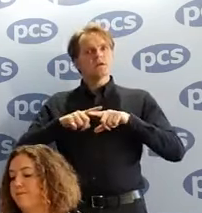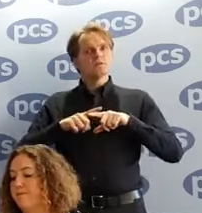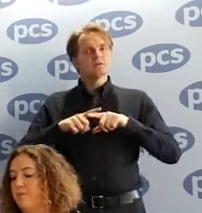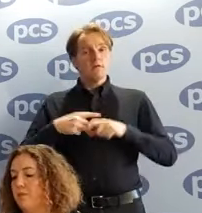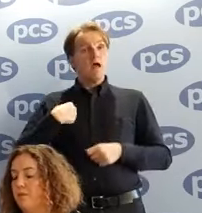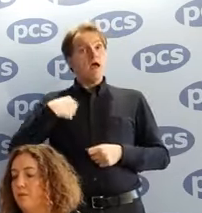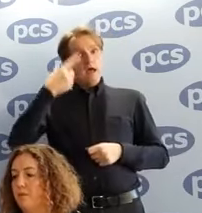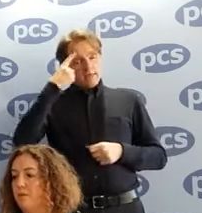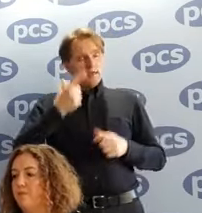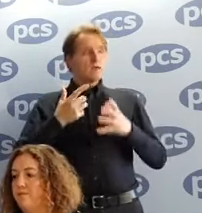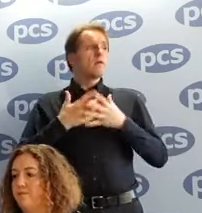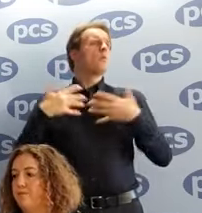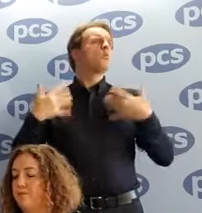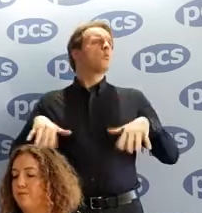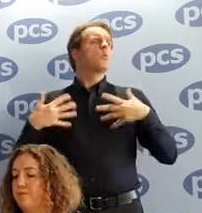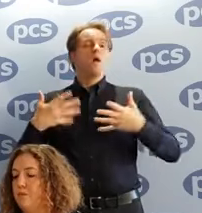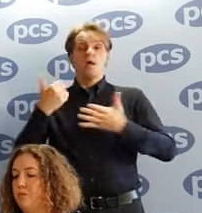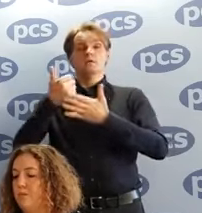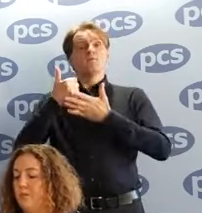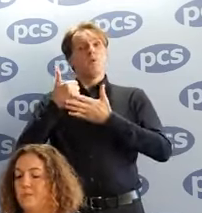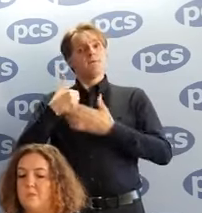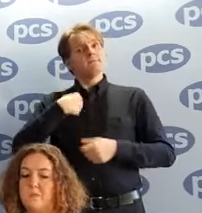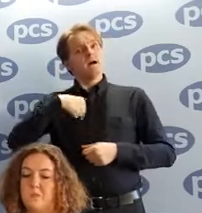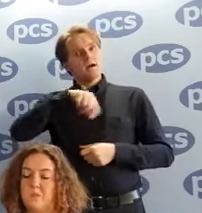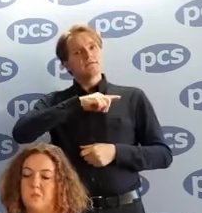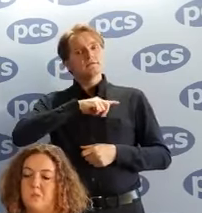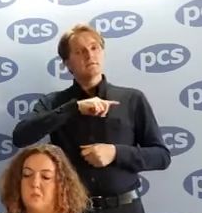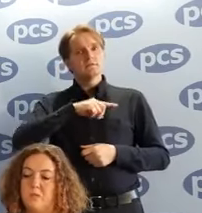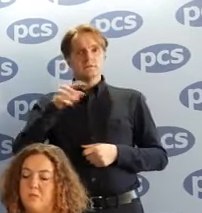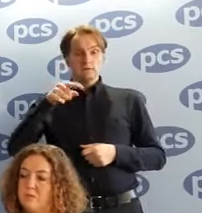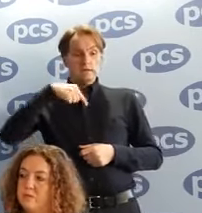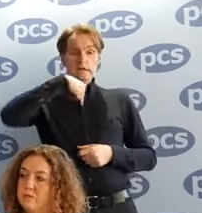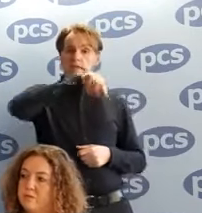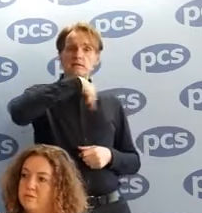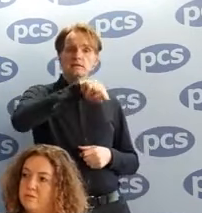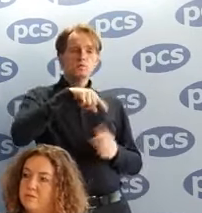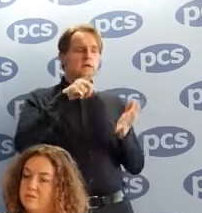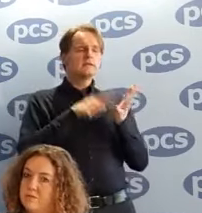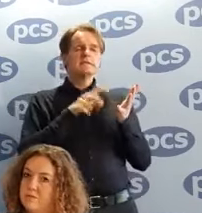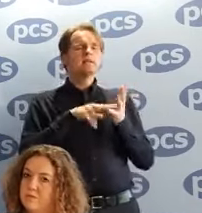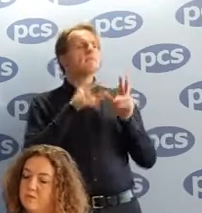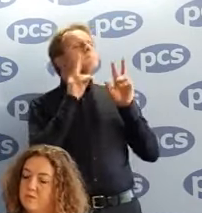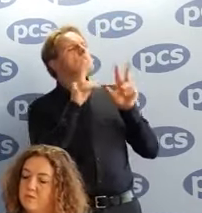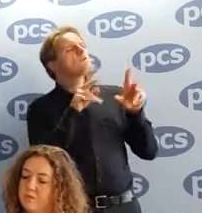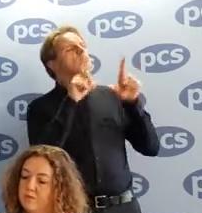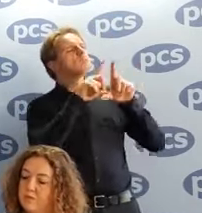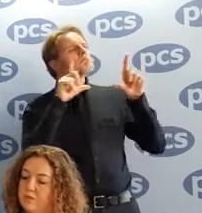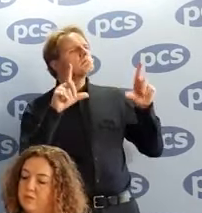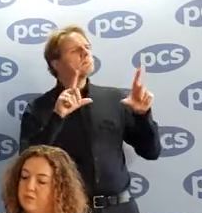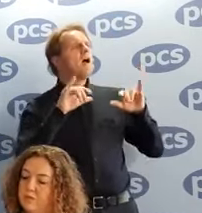amount of support you know because, you know, when people see on the telly this week about what our members are having to put up with in Universal Credit in